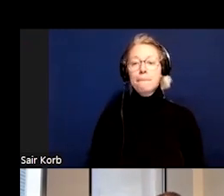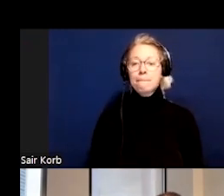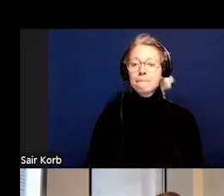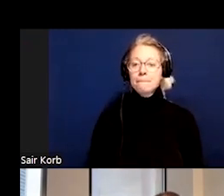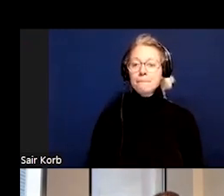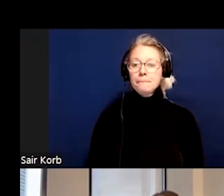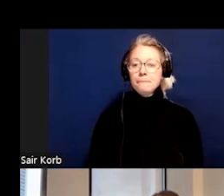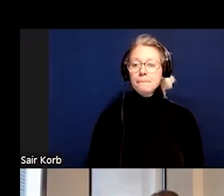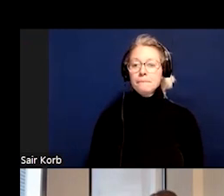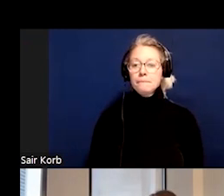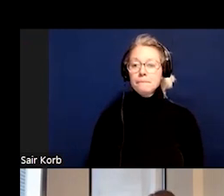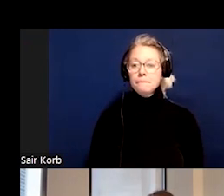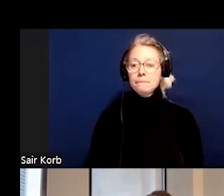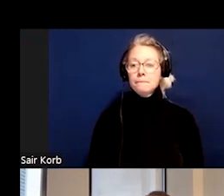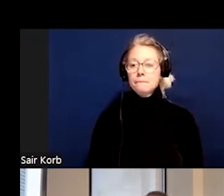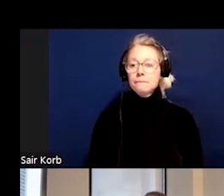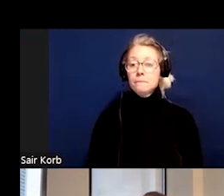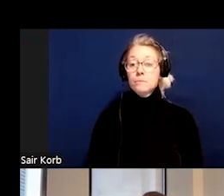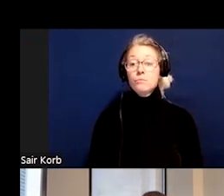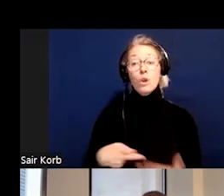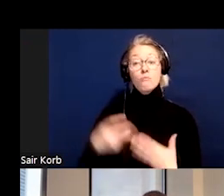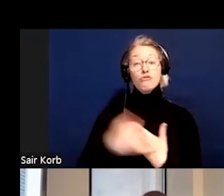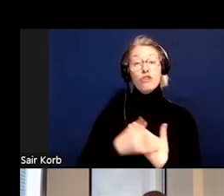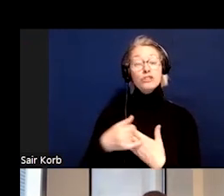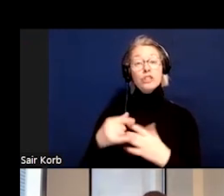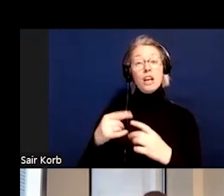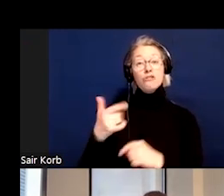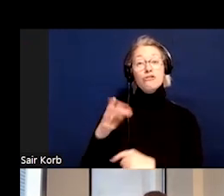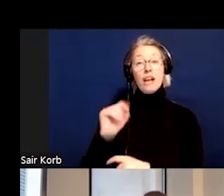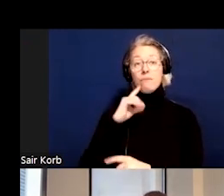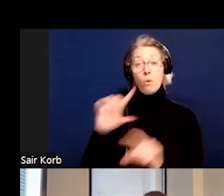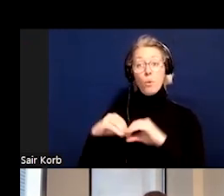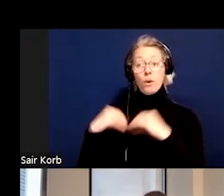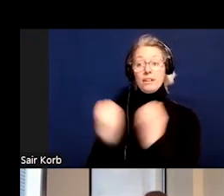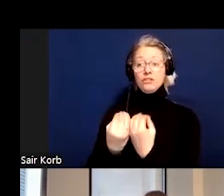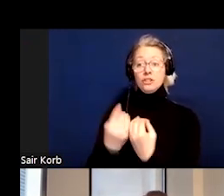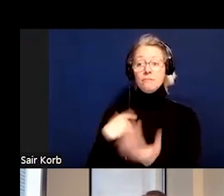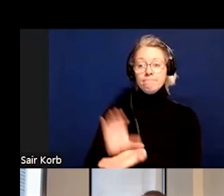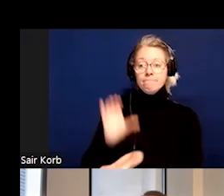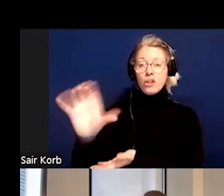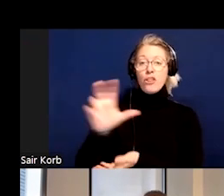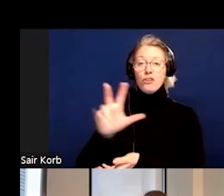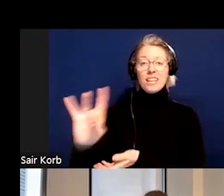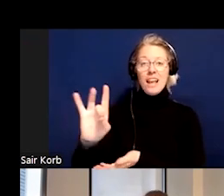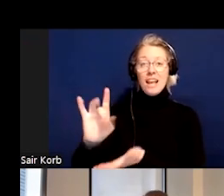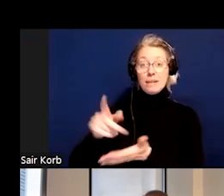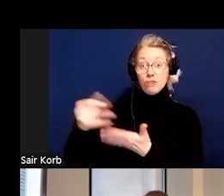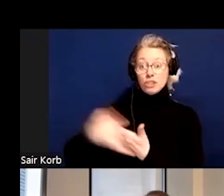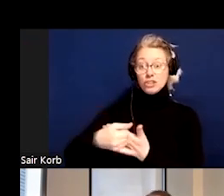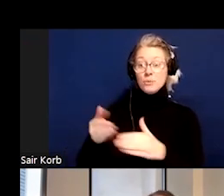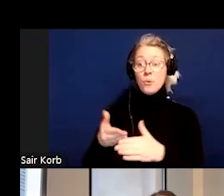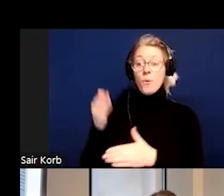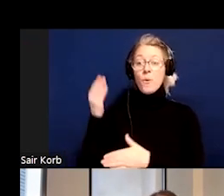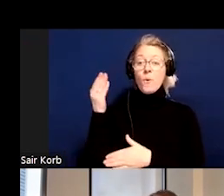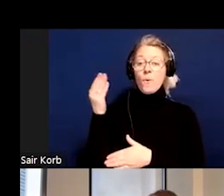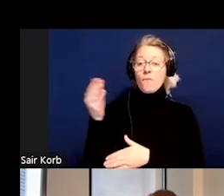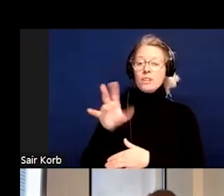for Organizations last year funded 38 projects with just over $725,000. The 2022 budget for